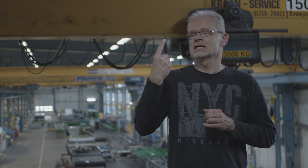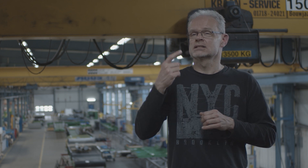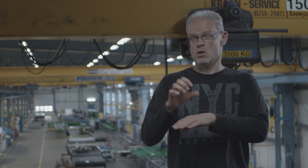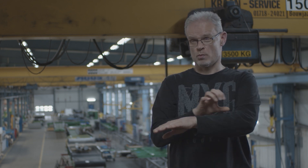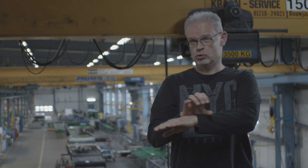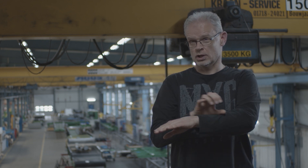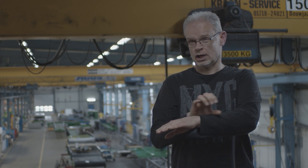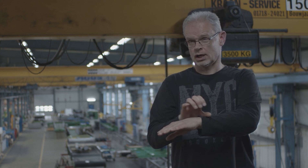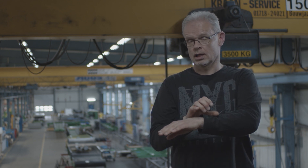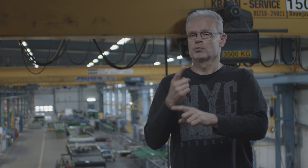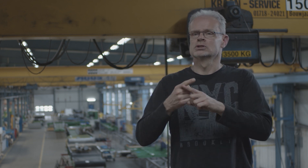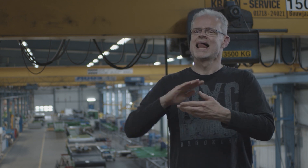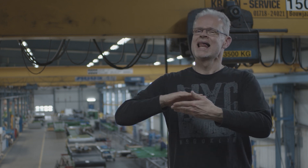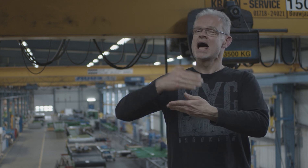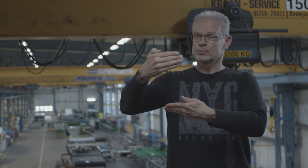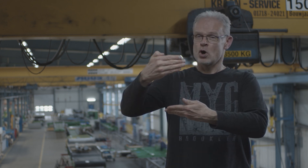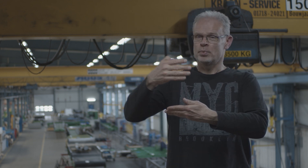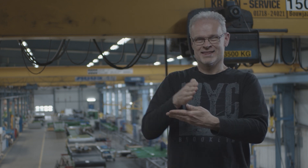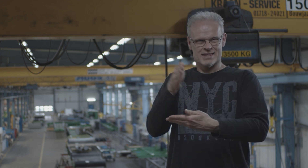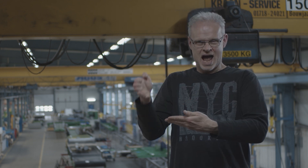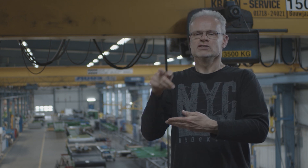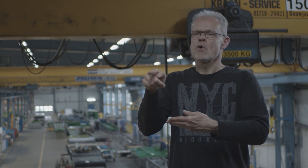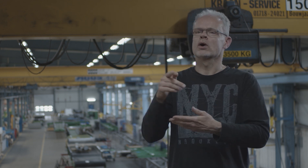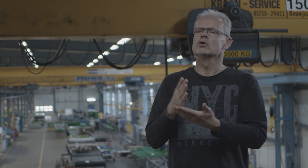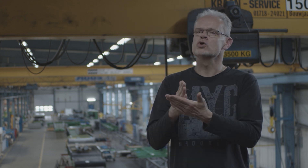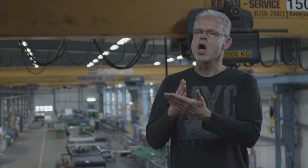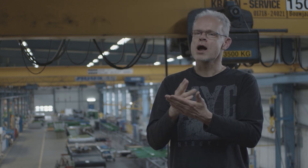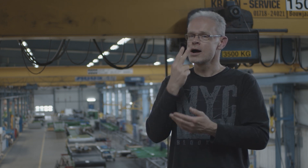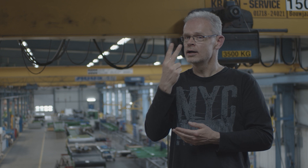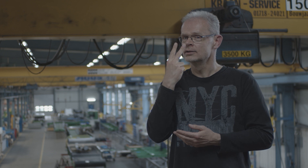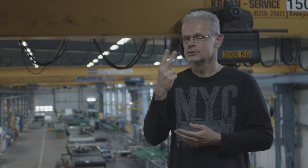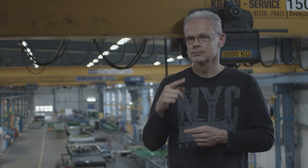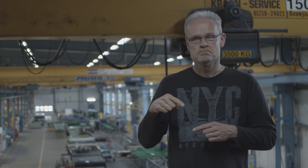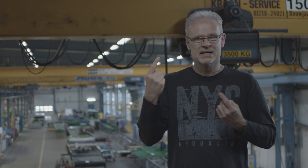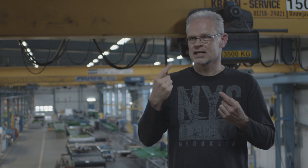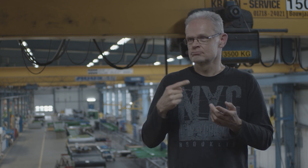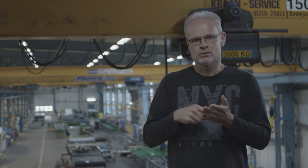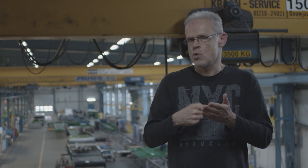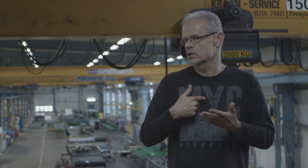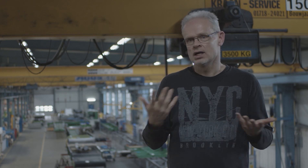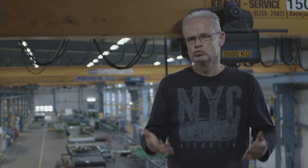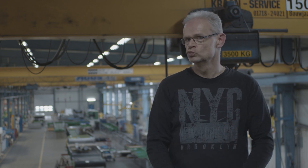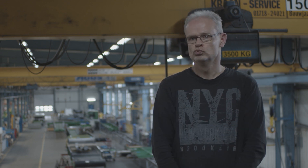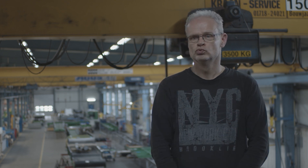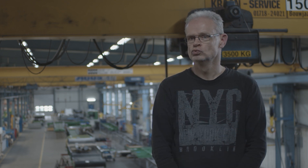Usually, I use the computer, with a laptop next to it for the interpreter. That's all I need.